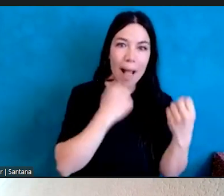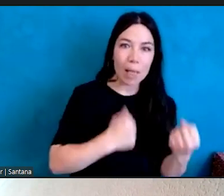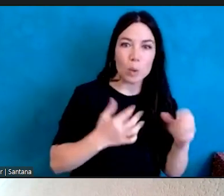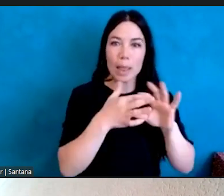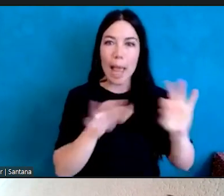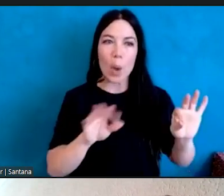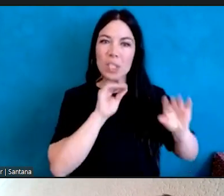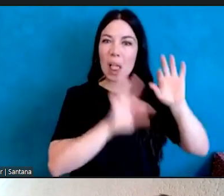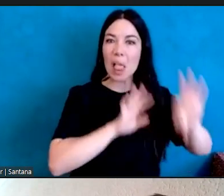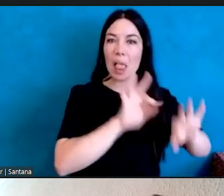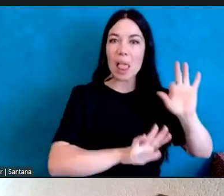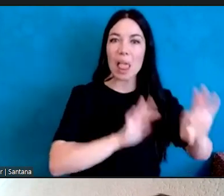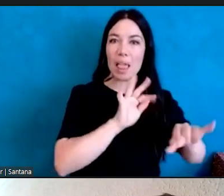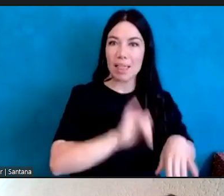But again, you know, we're not talking about naturalization here,